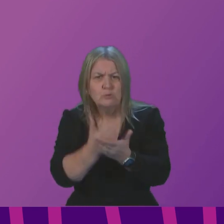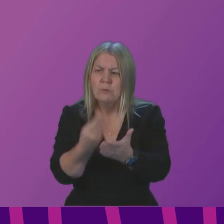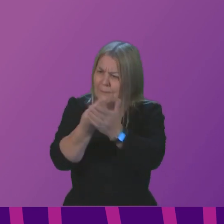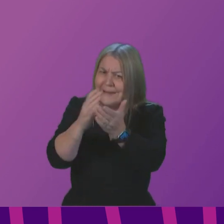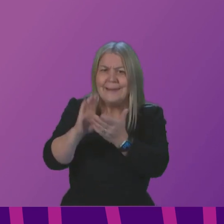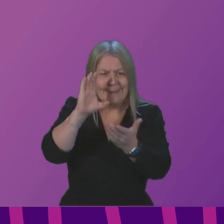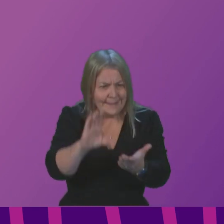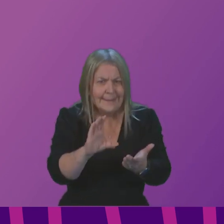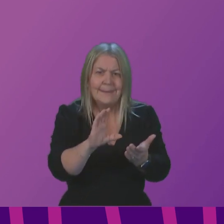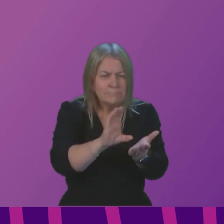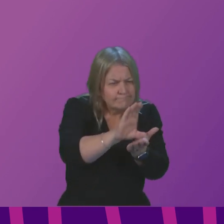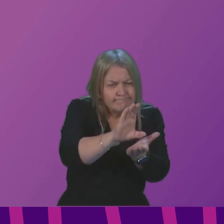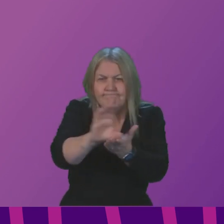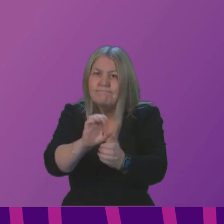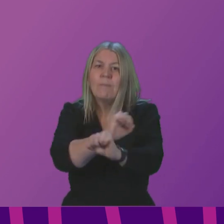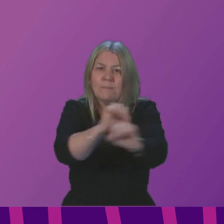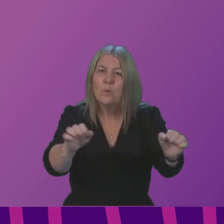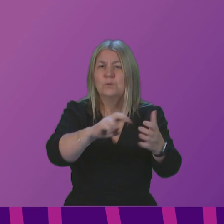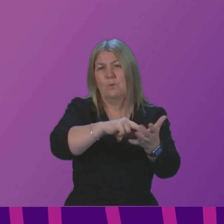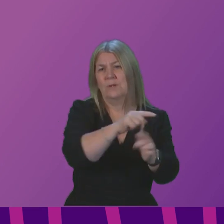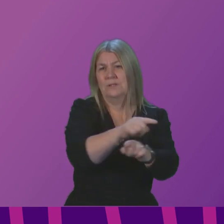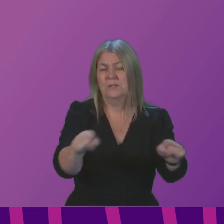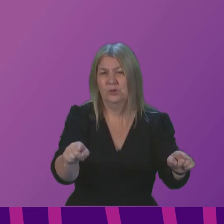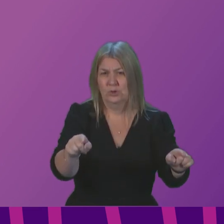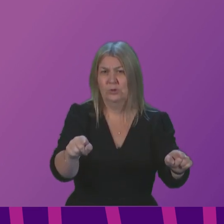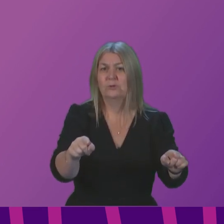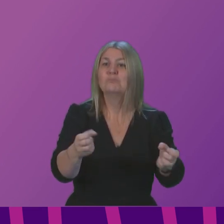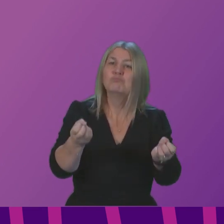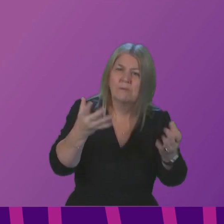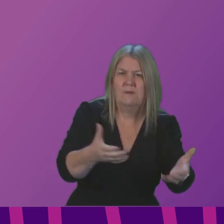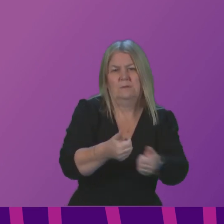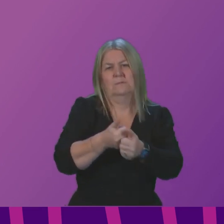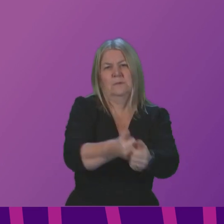front-line organisations that provide advocacy services. There are a range of such services—I